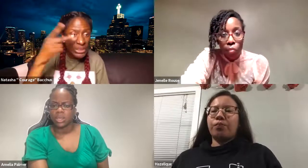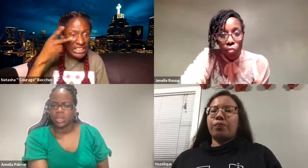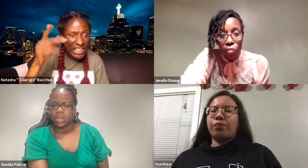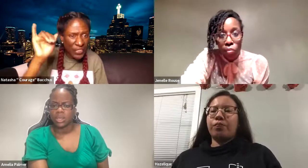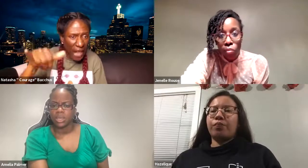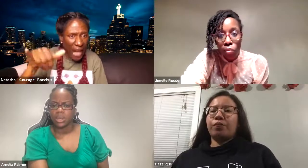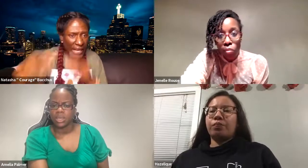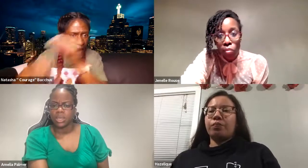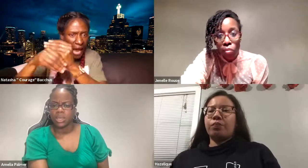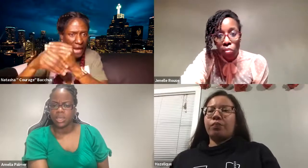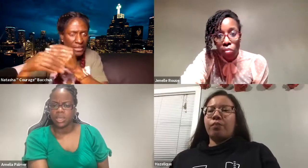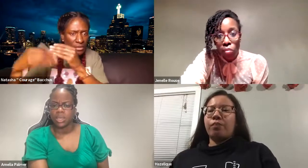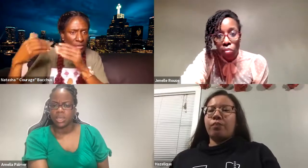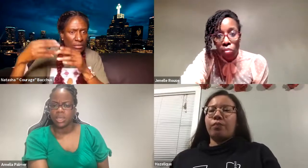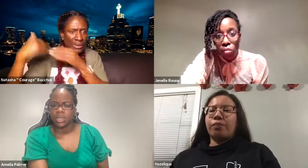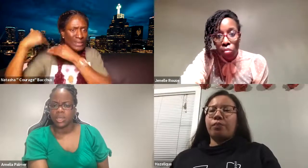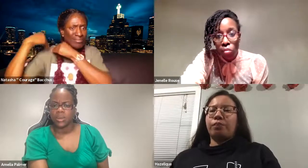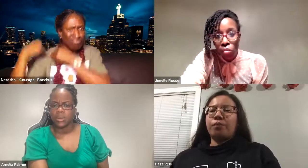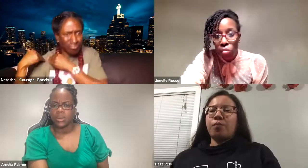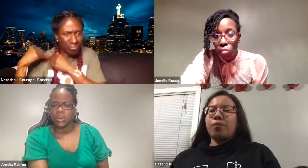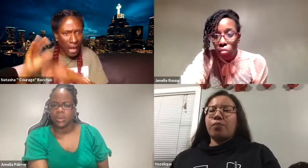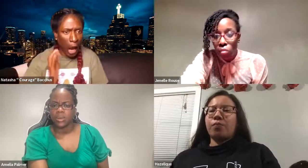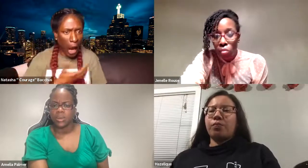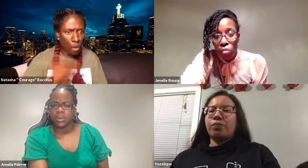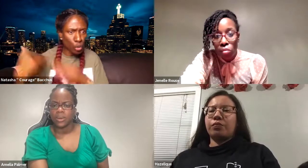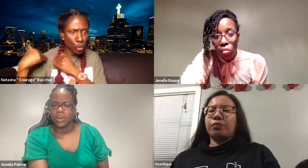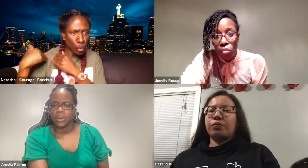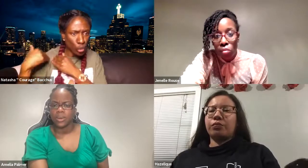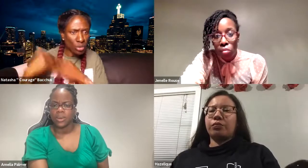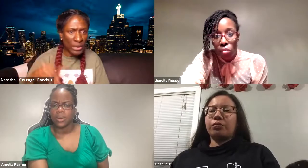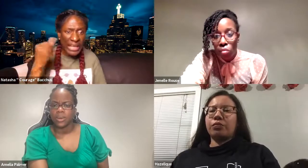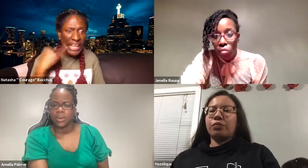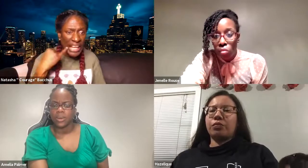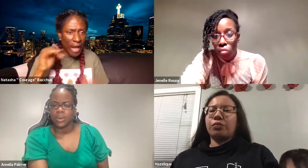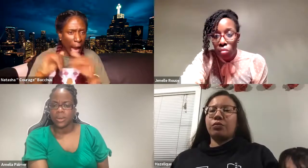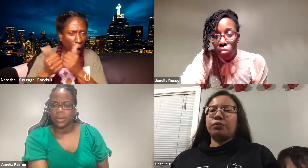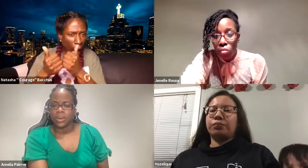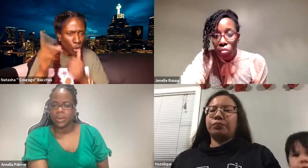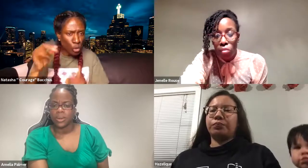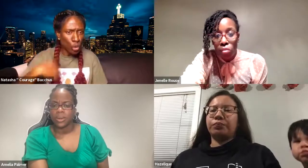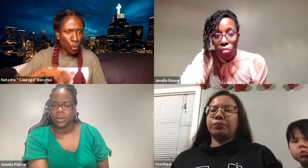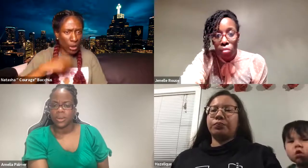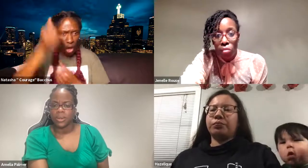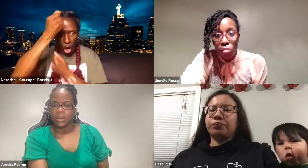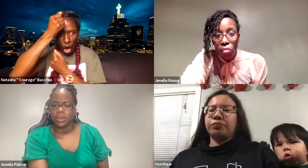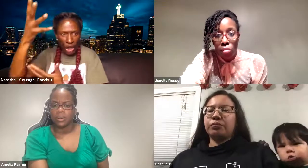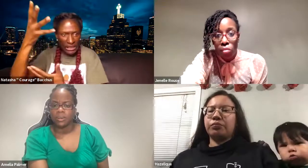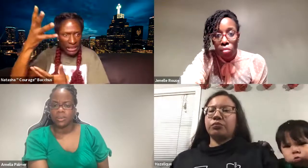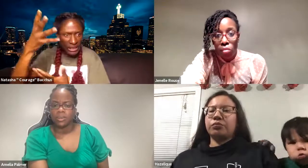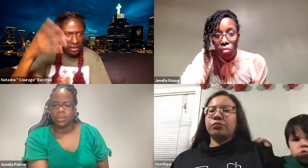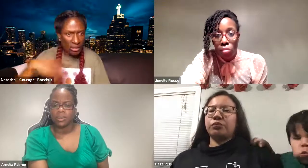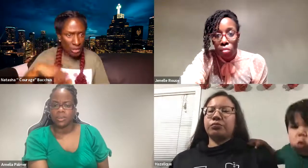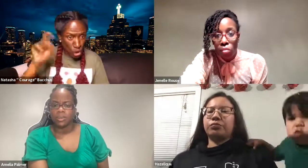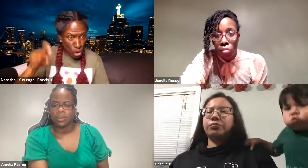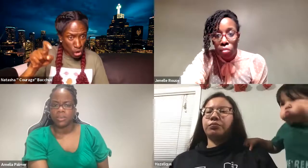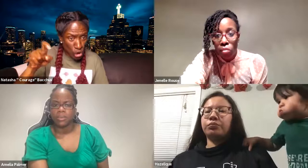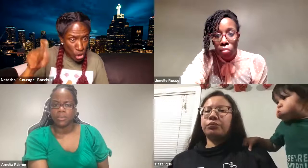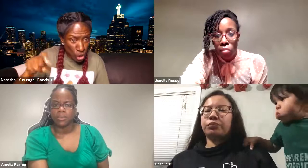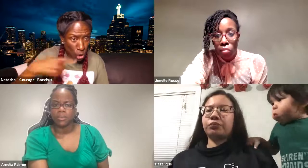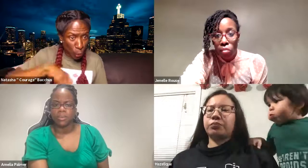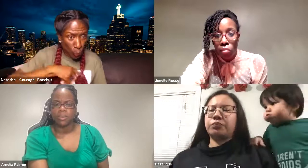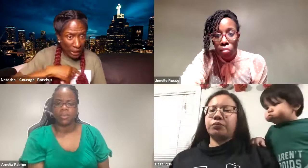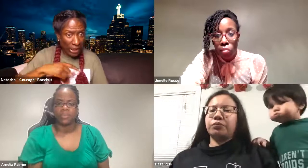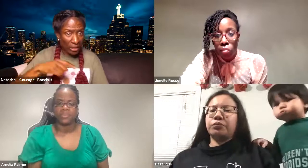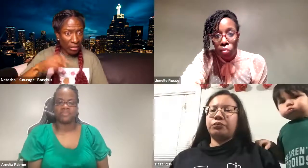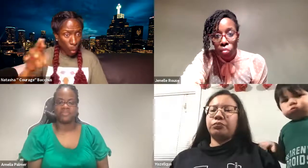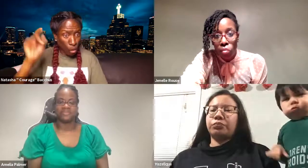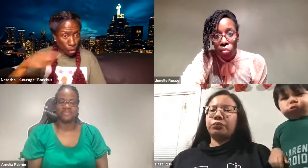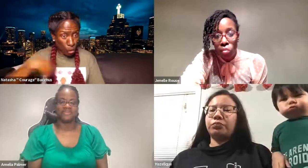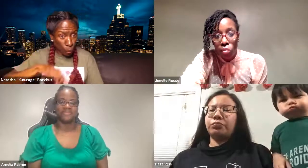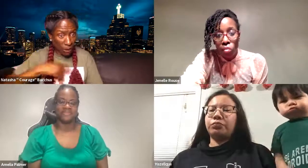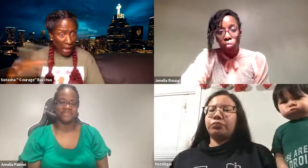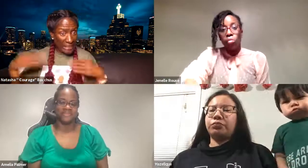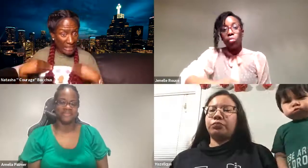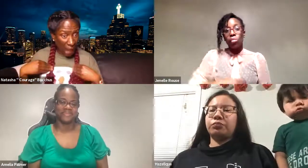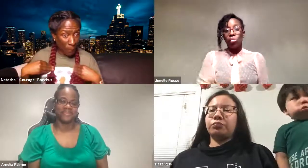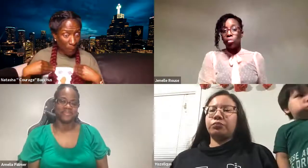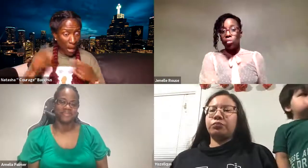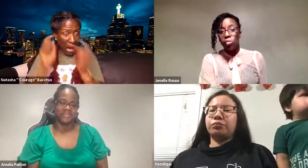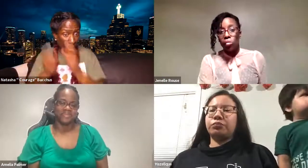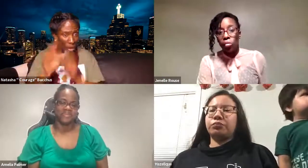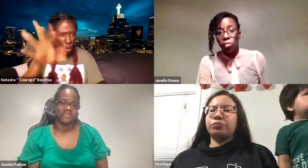do you see that added responsibility? so how do we decolonize that and should we accept